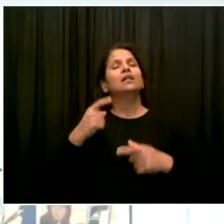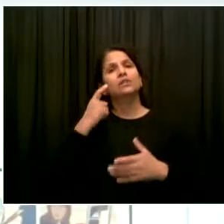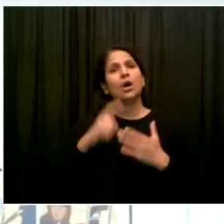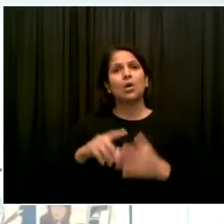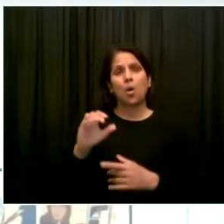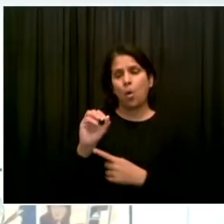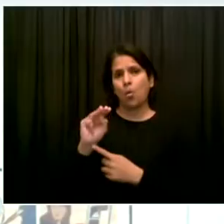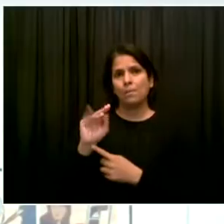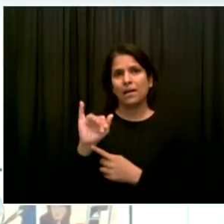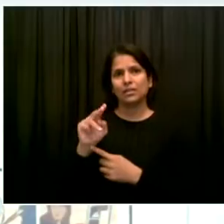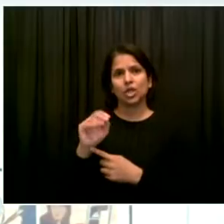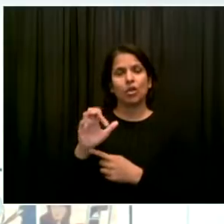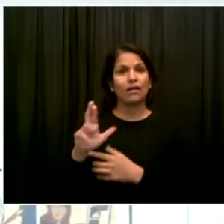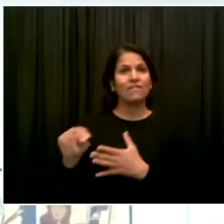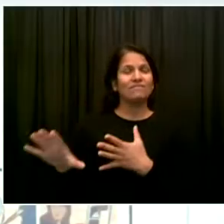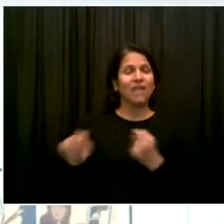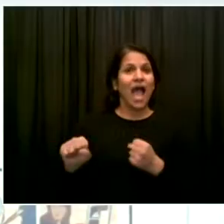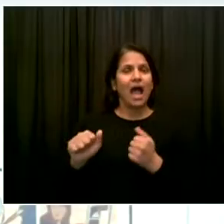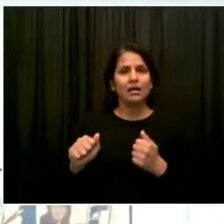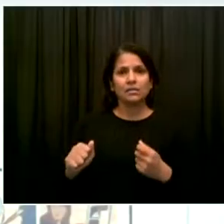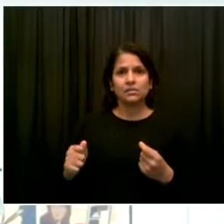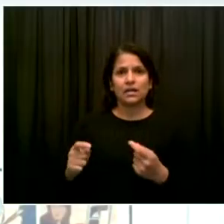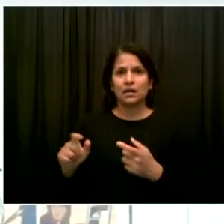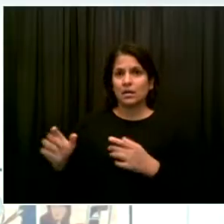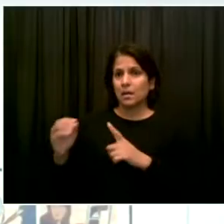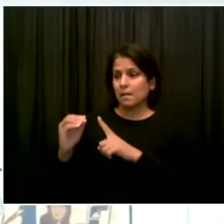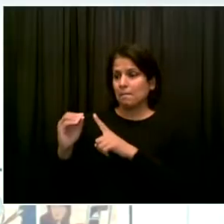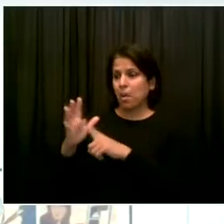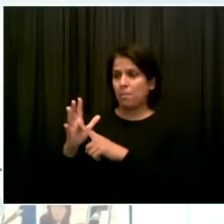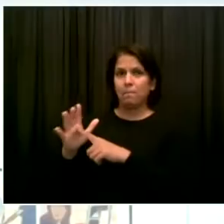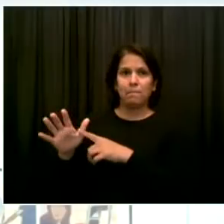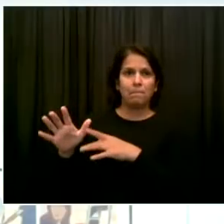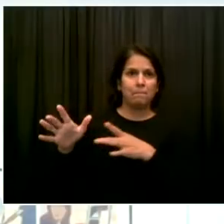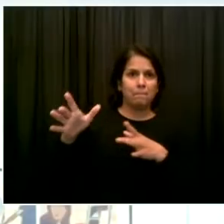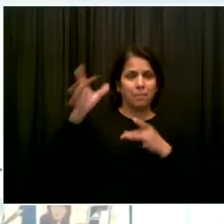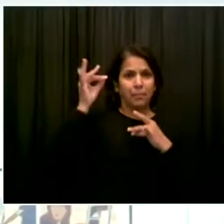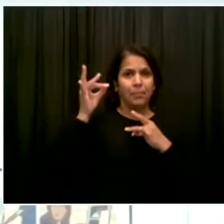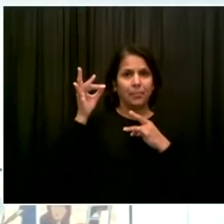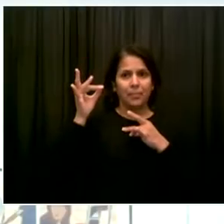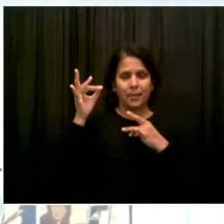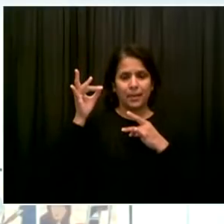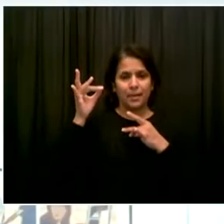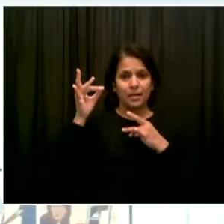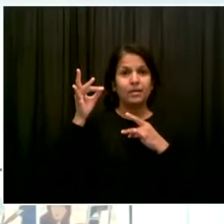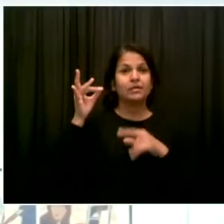WHAT WE ARE SEEING IS OMICRON IS THE FASTEST AND MOST